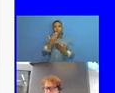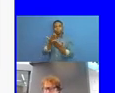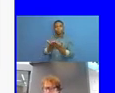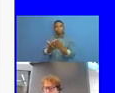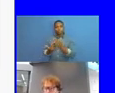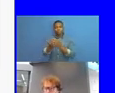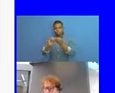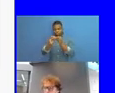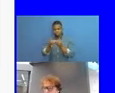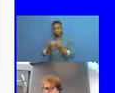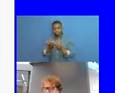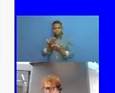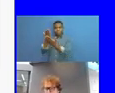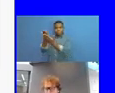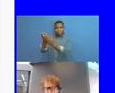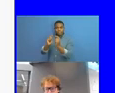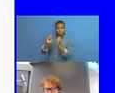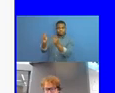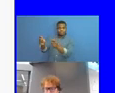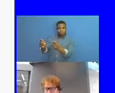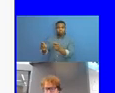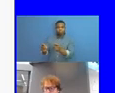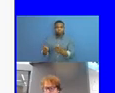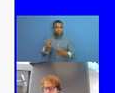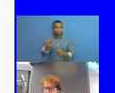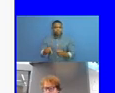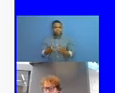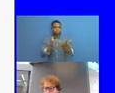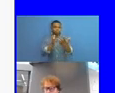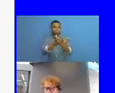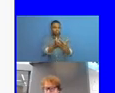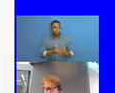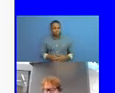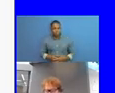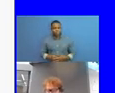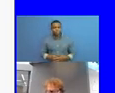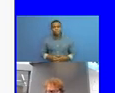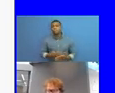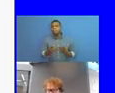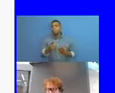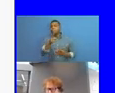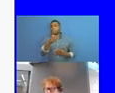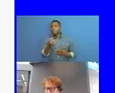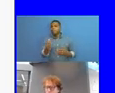to really refine, articulate, align your proposal with from your objectives to really explain